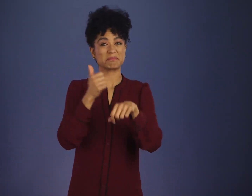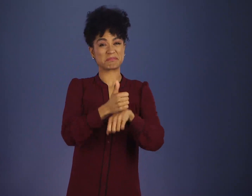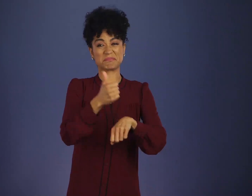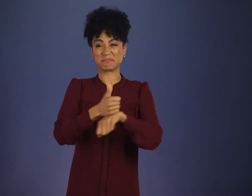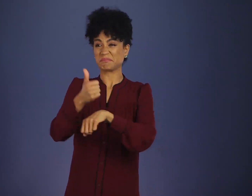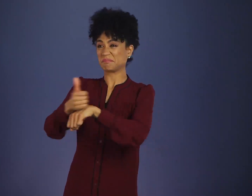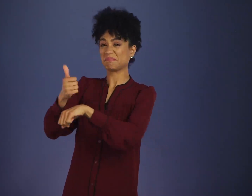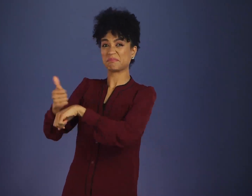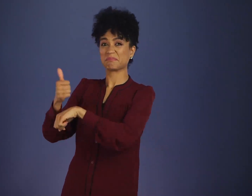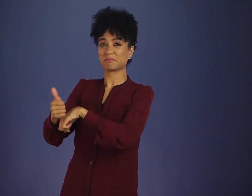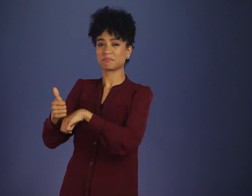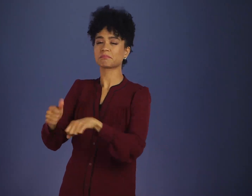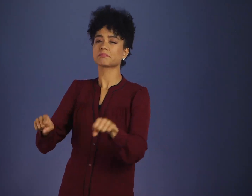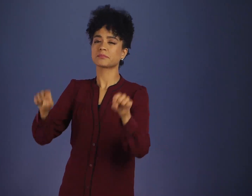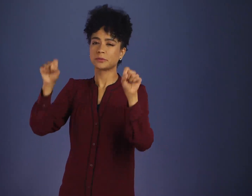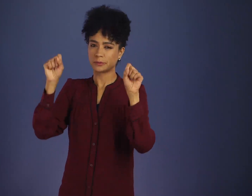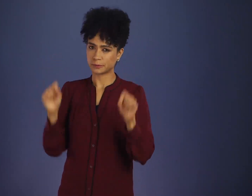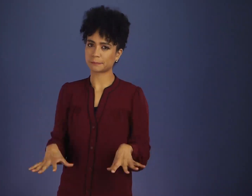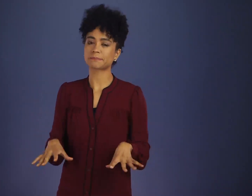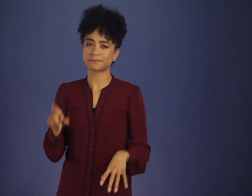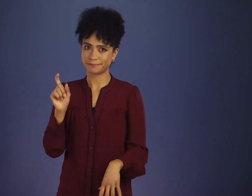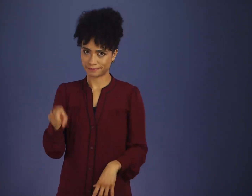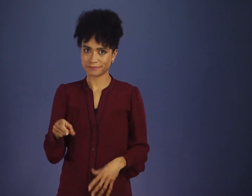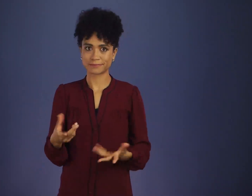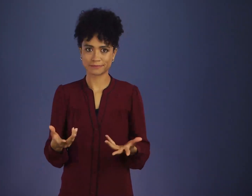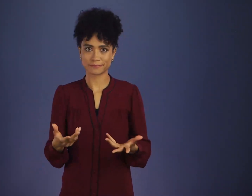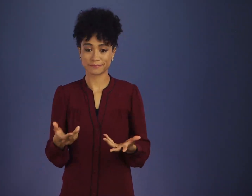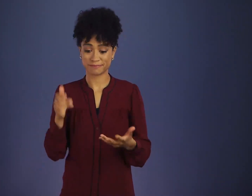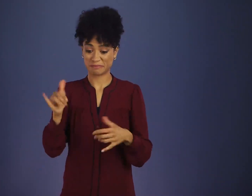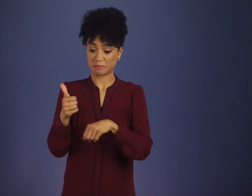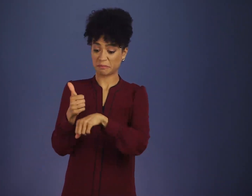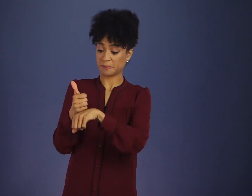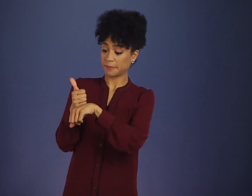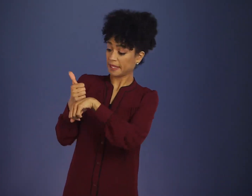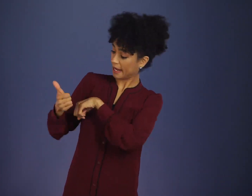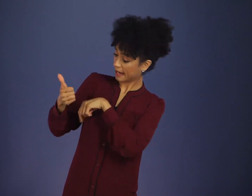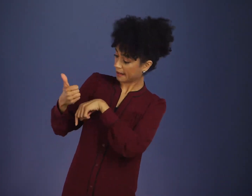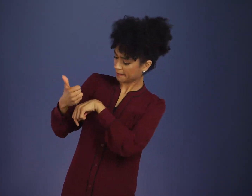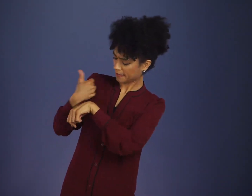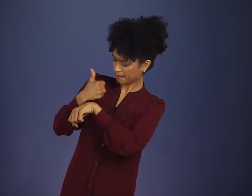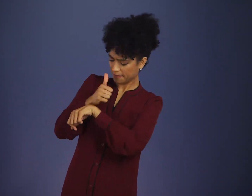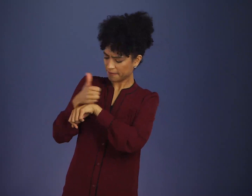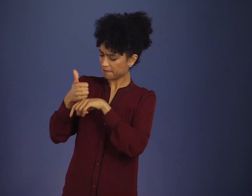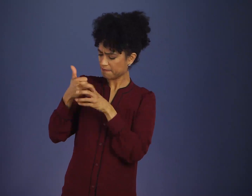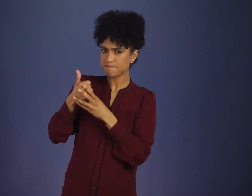Where other people were concerned, we had to drop the word “blame” from our speech and thought.